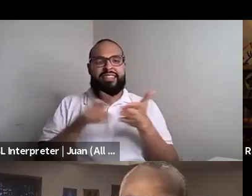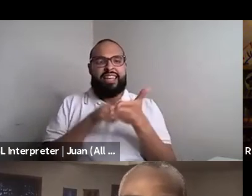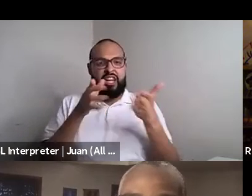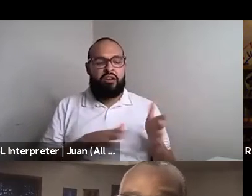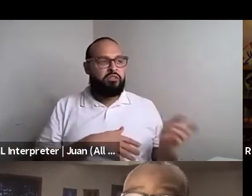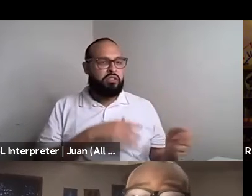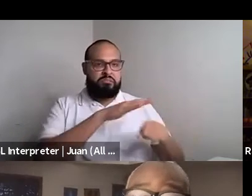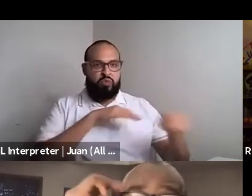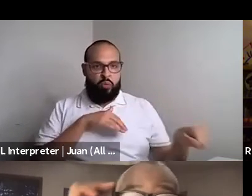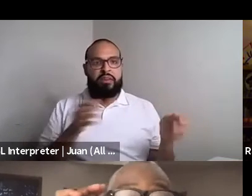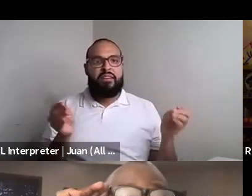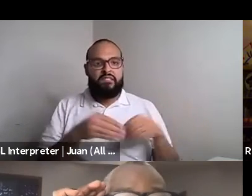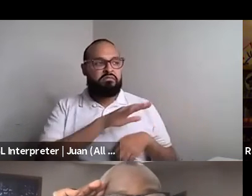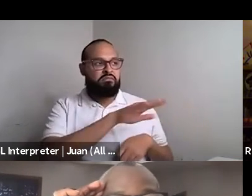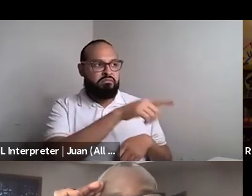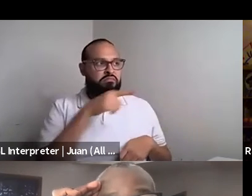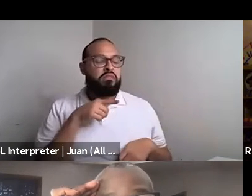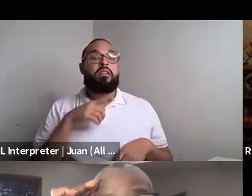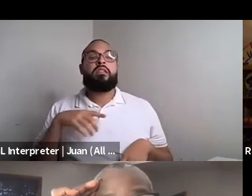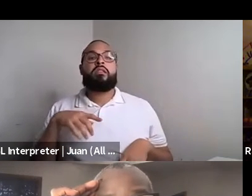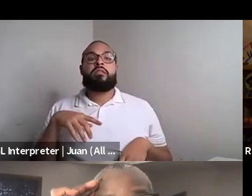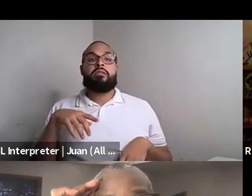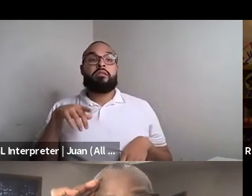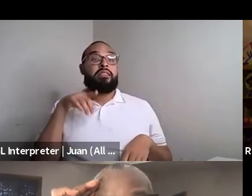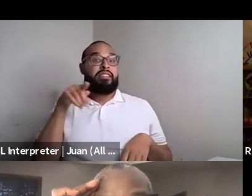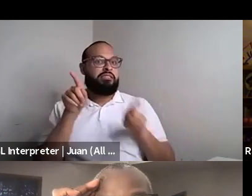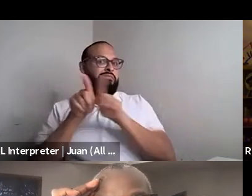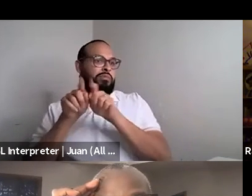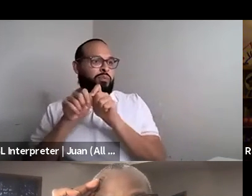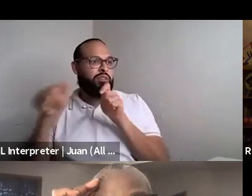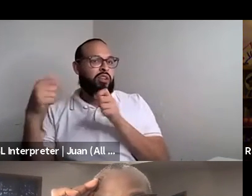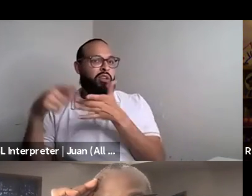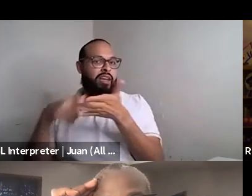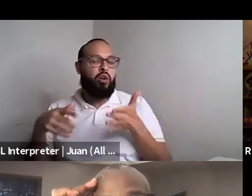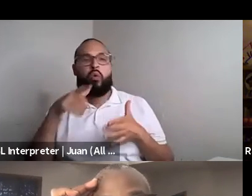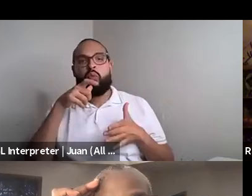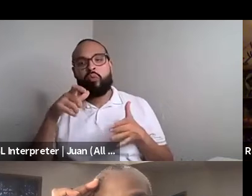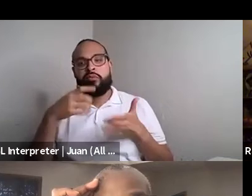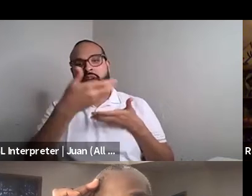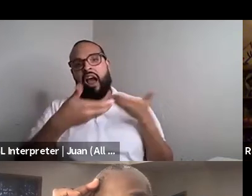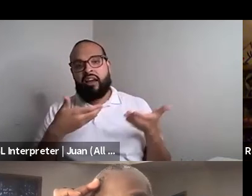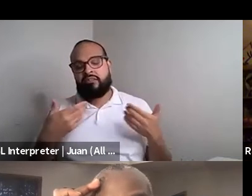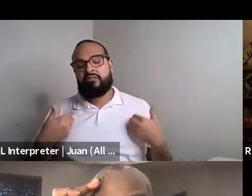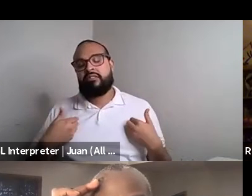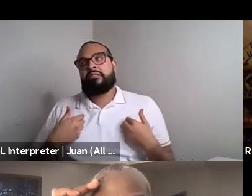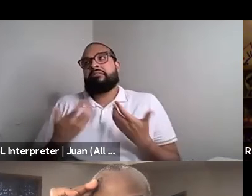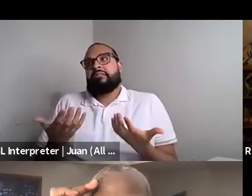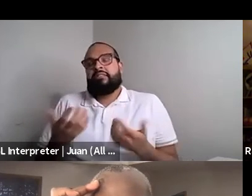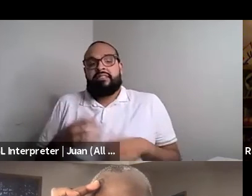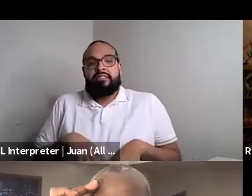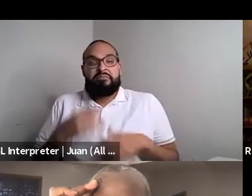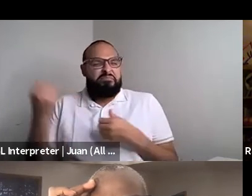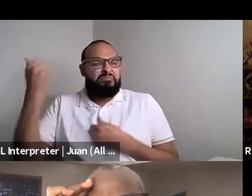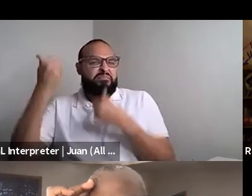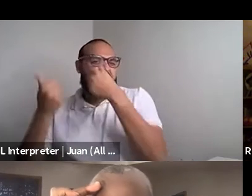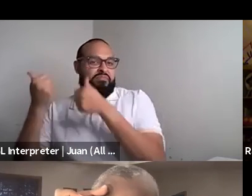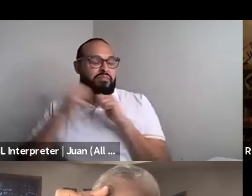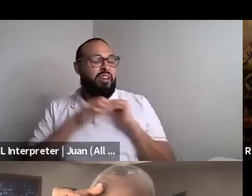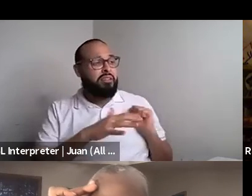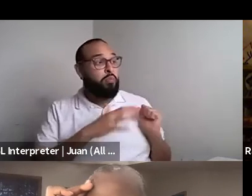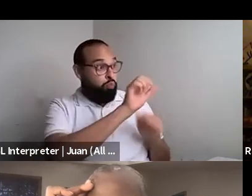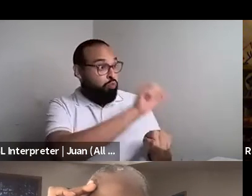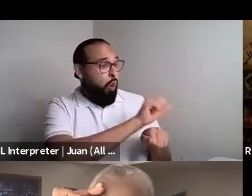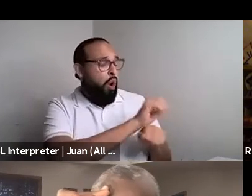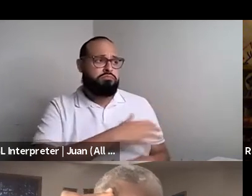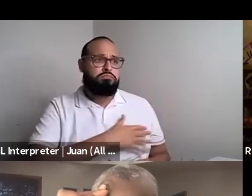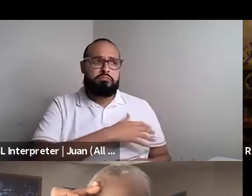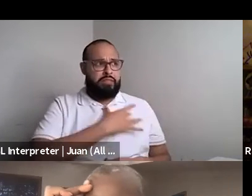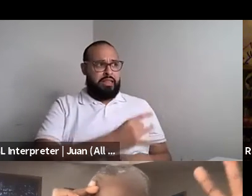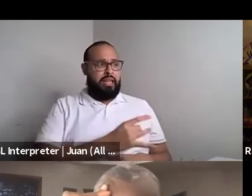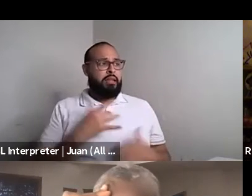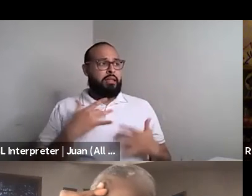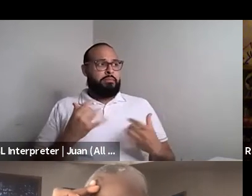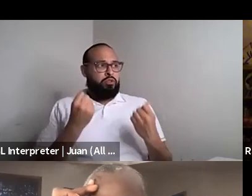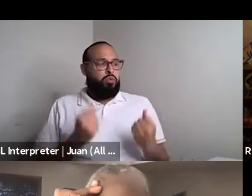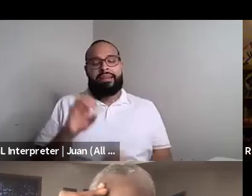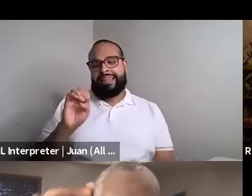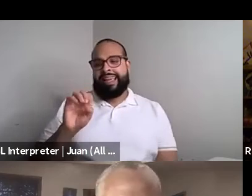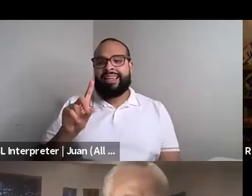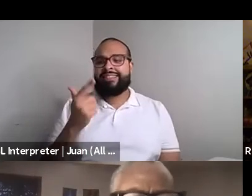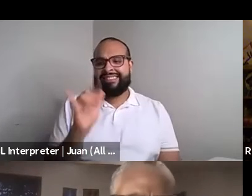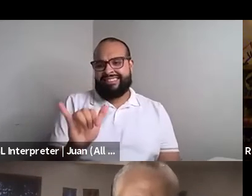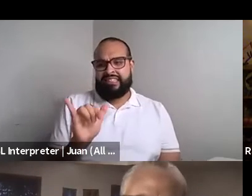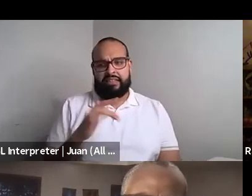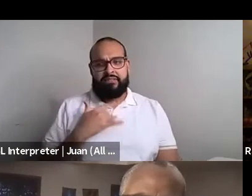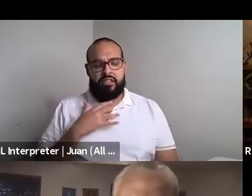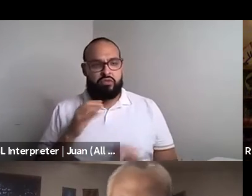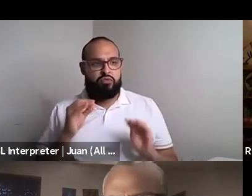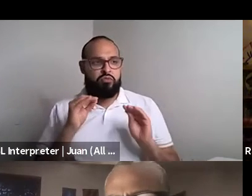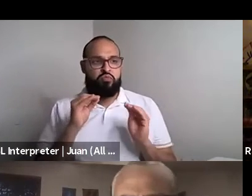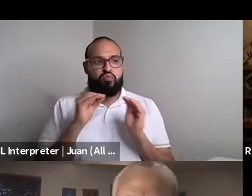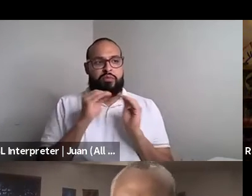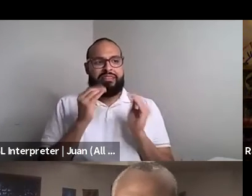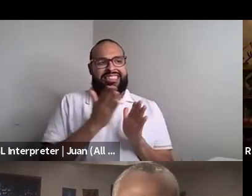Brontez Purnell: And he's just kind of like he's with the editor who hired me and then do the main do is just kind of like so abroad Tesla. We like your work. It's really, really edgy edgy. It's like, you know, edgy literally like on the margins, but just wondering